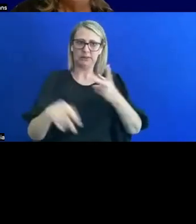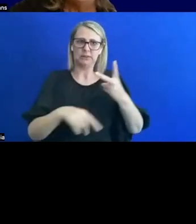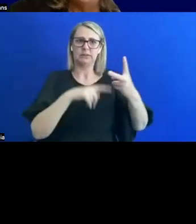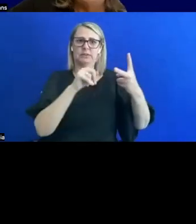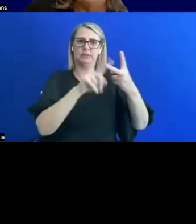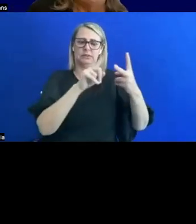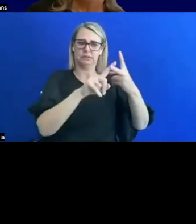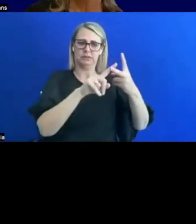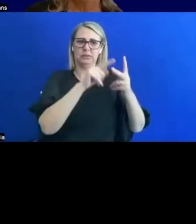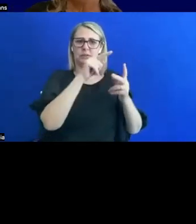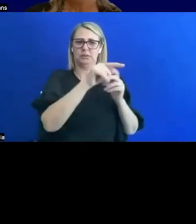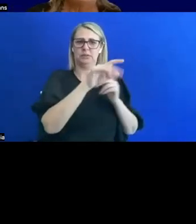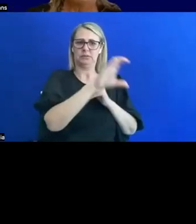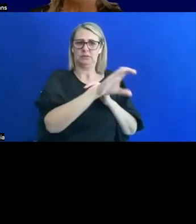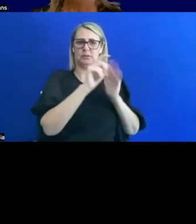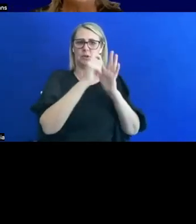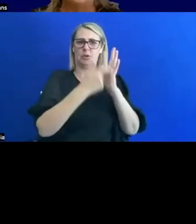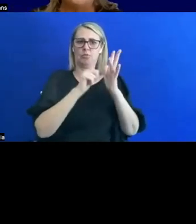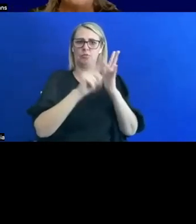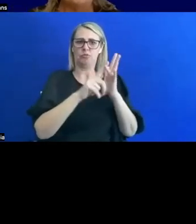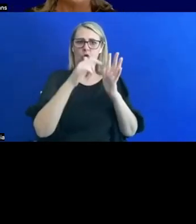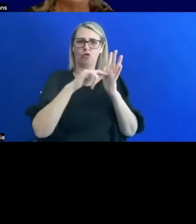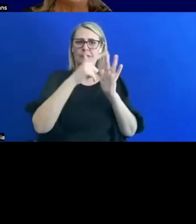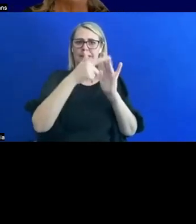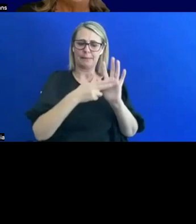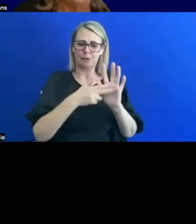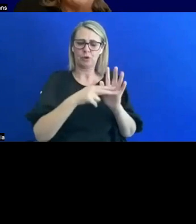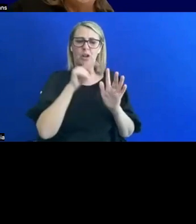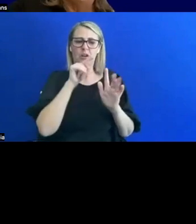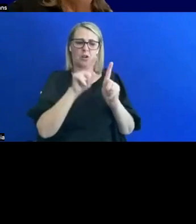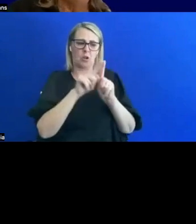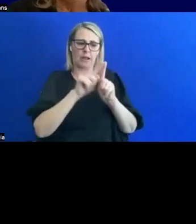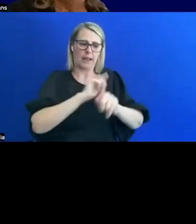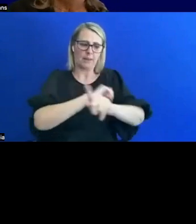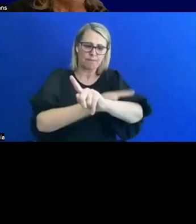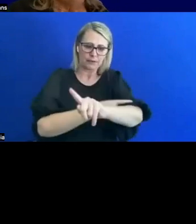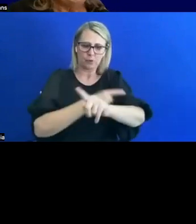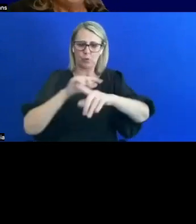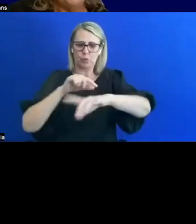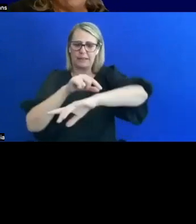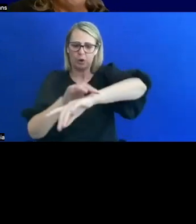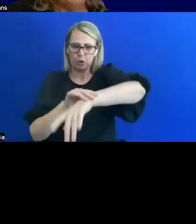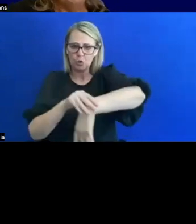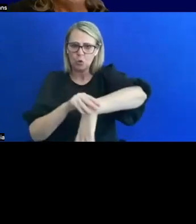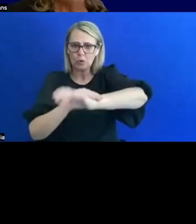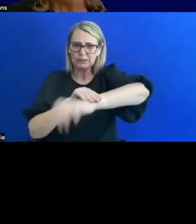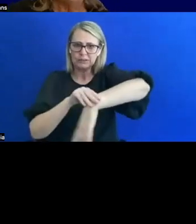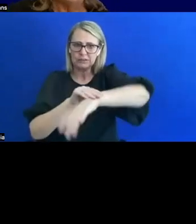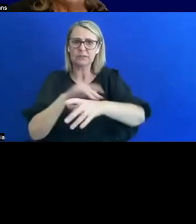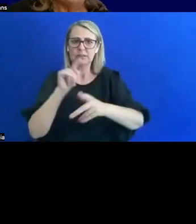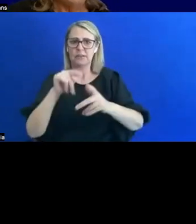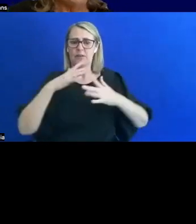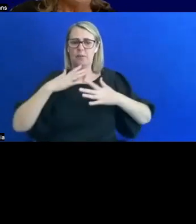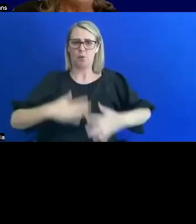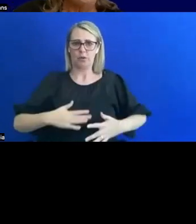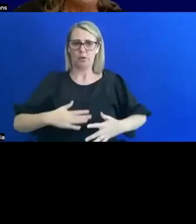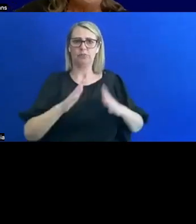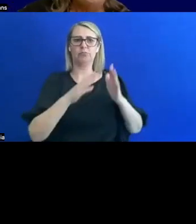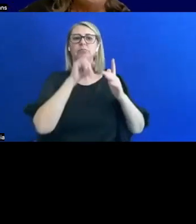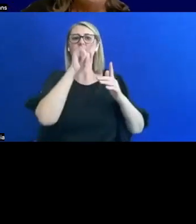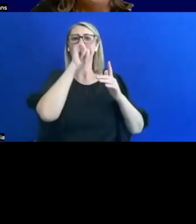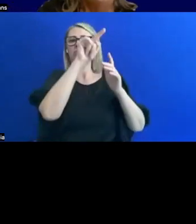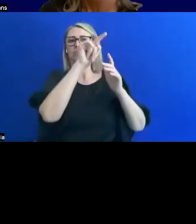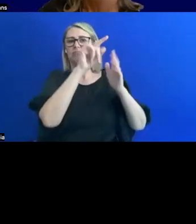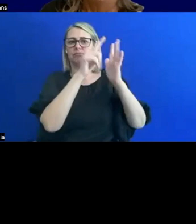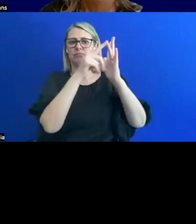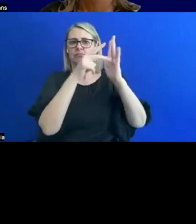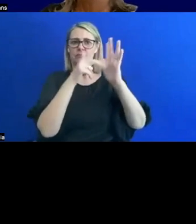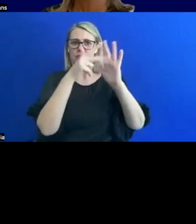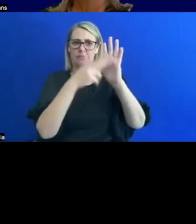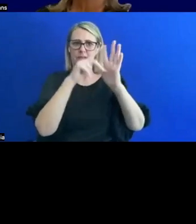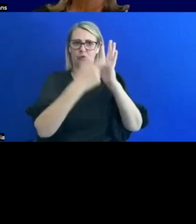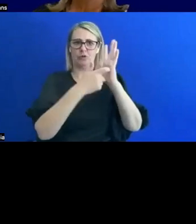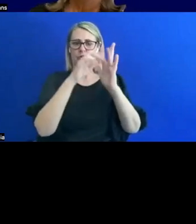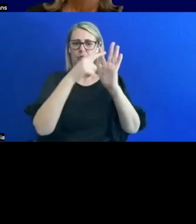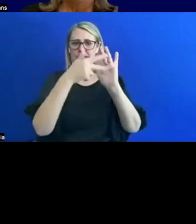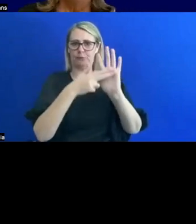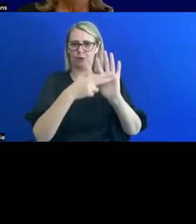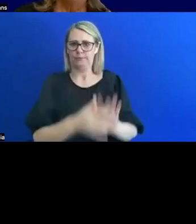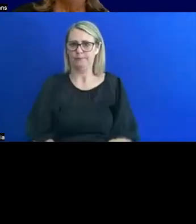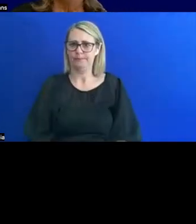which is information about our muscles and joints of the body and at the top, interoception.